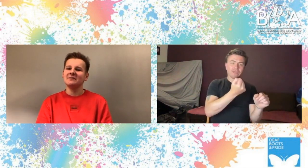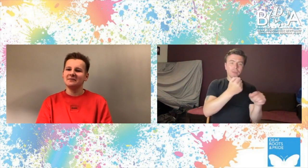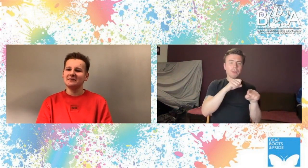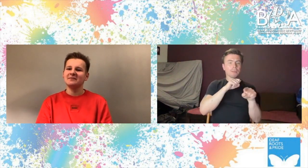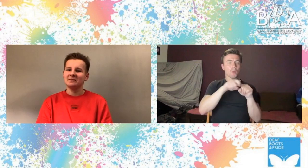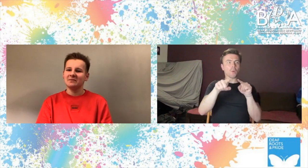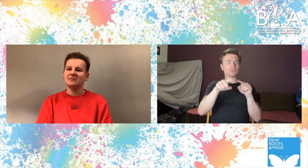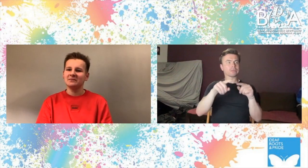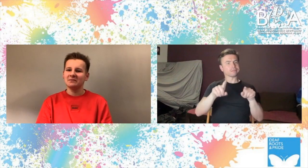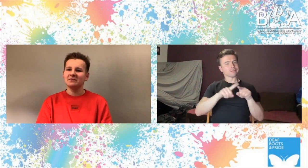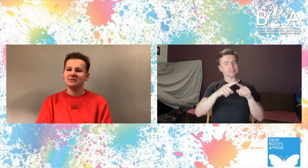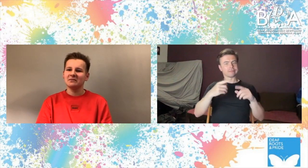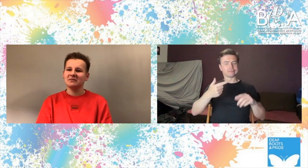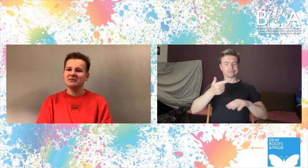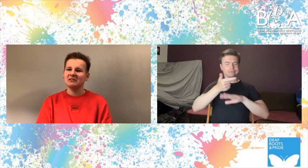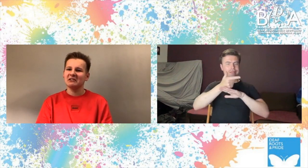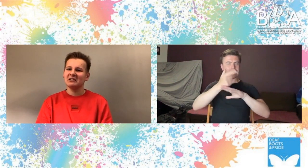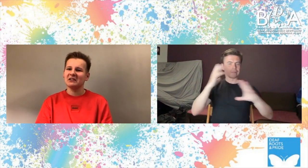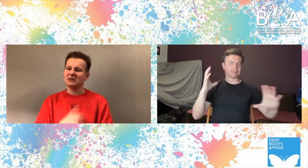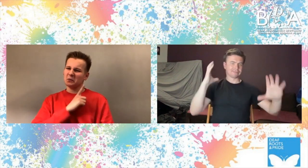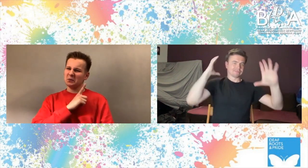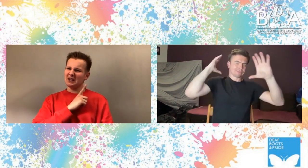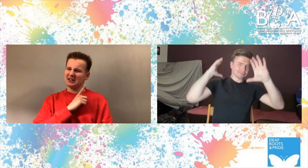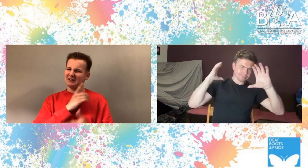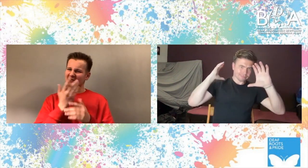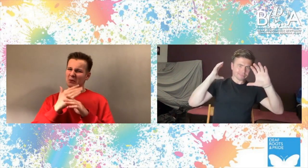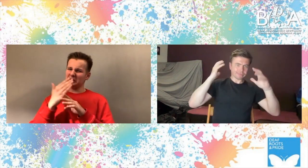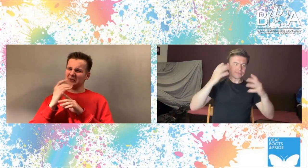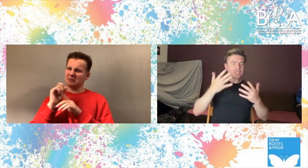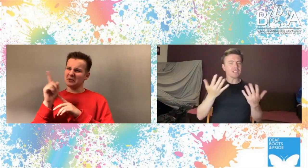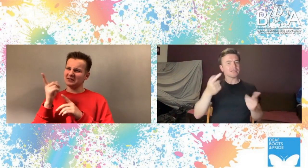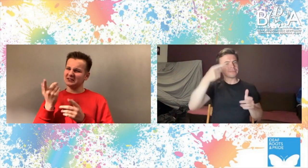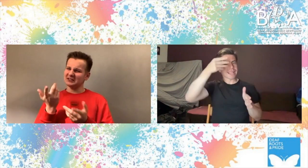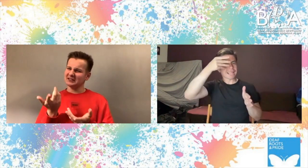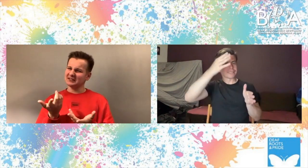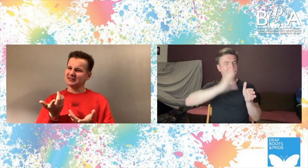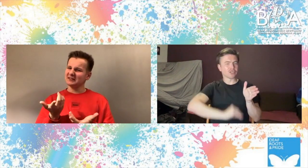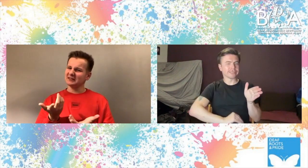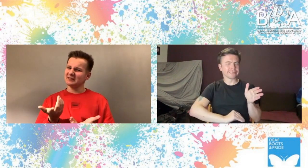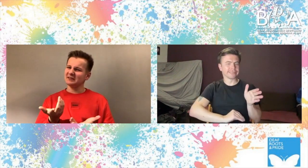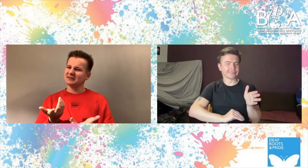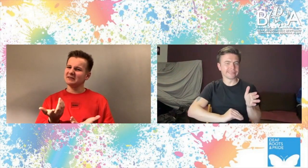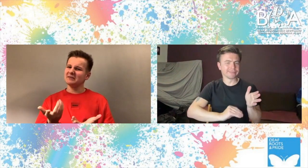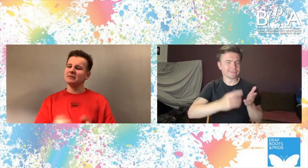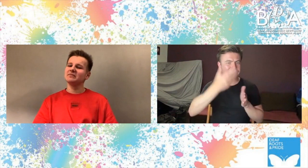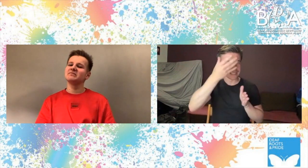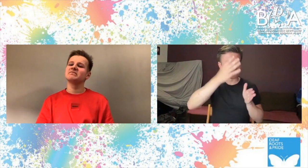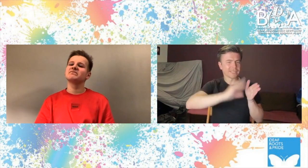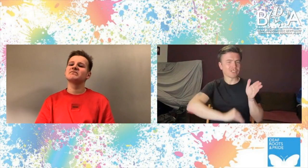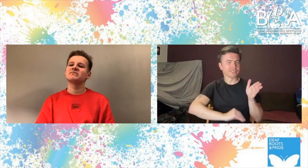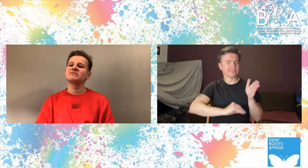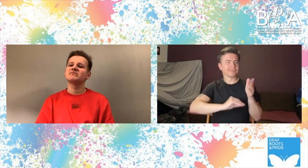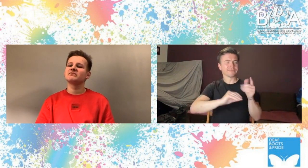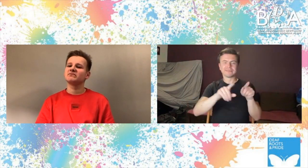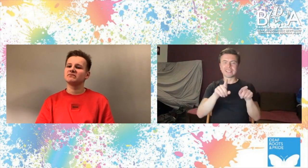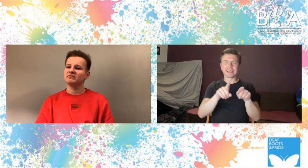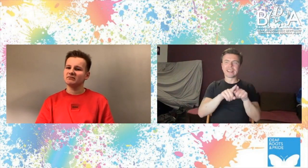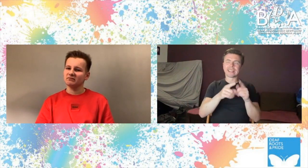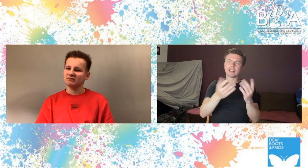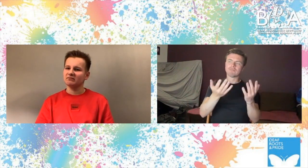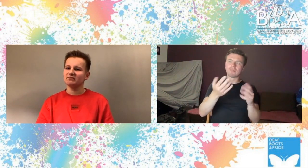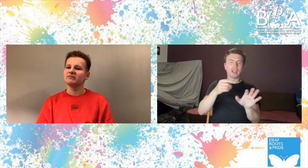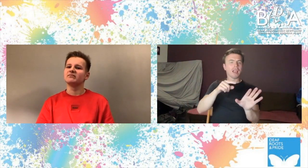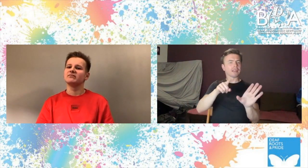people there, but carrying those big cameras is a job for the experienced, I think.